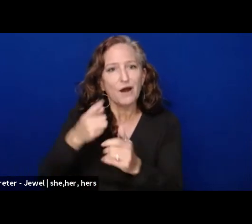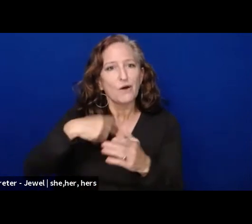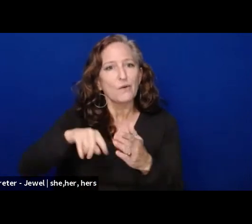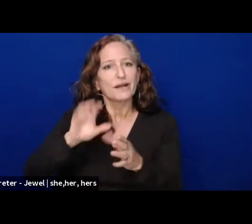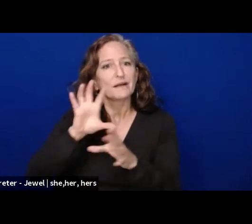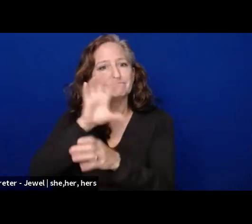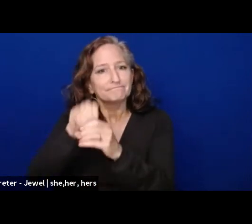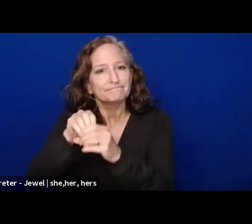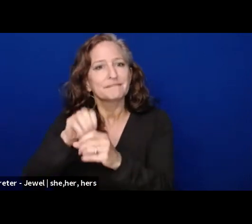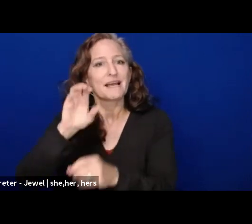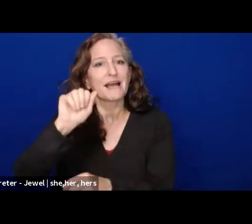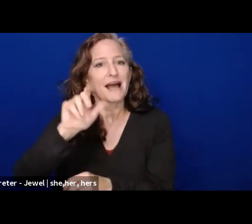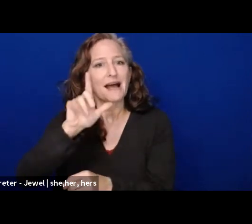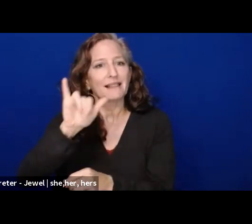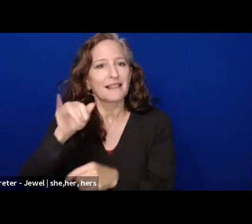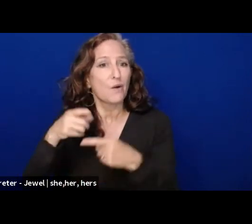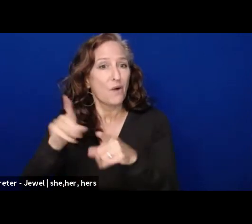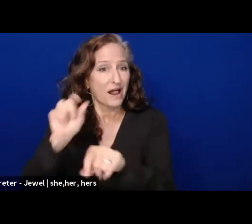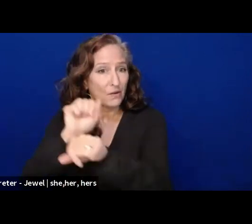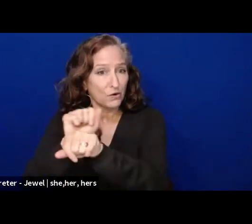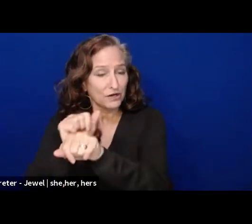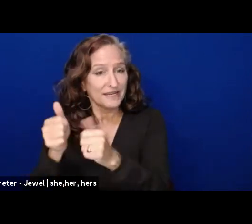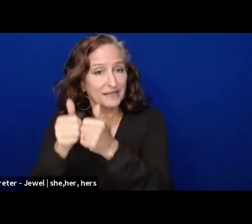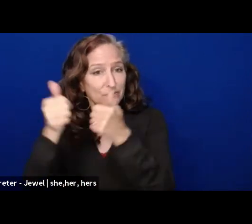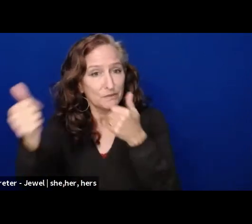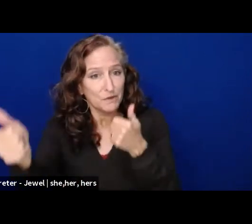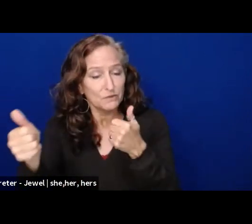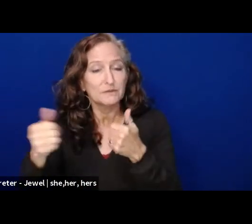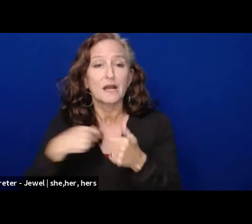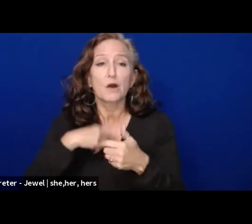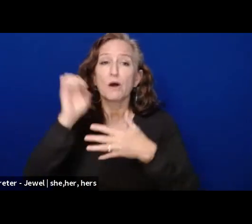I will share best practices for allyship in the remote workplace and some practical tips